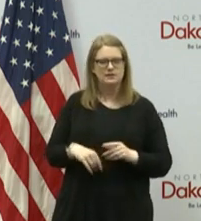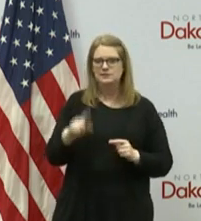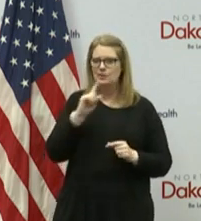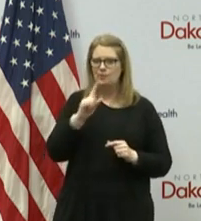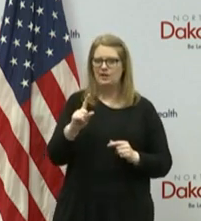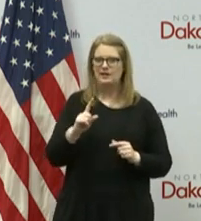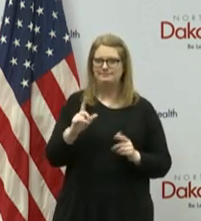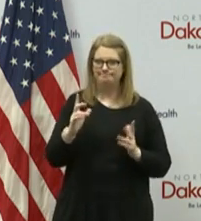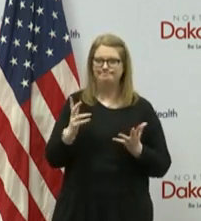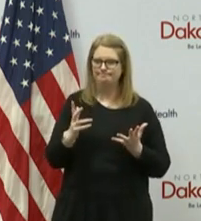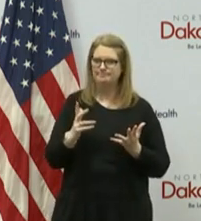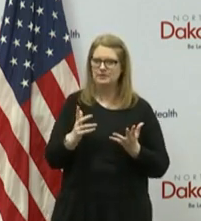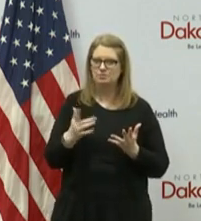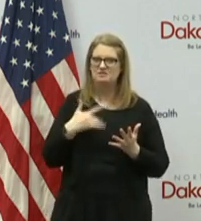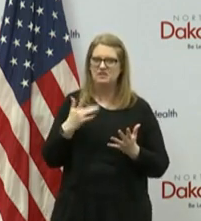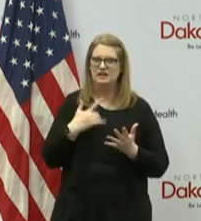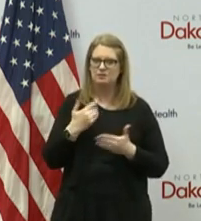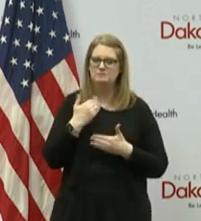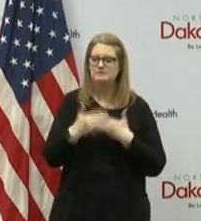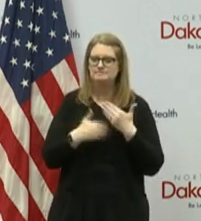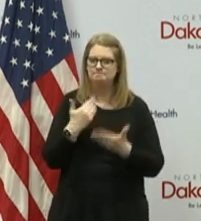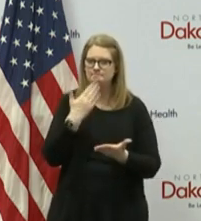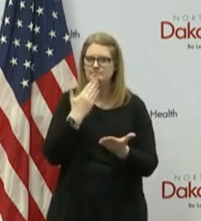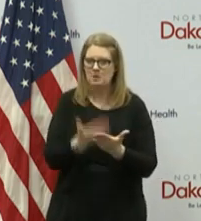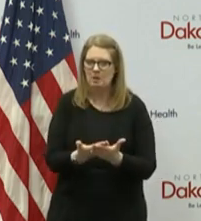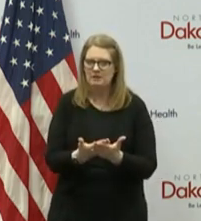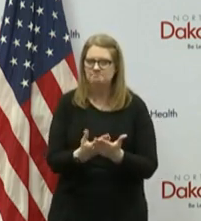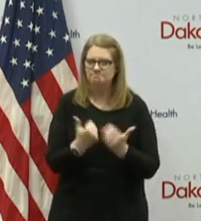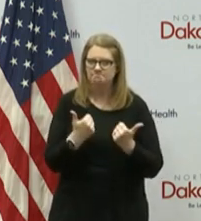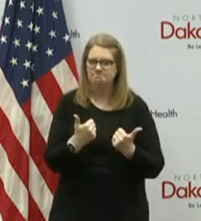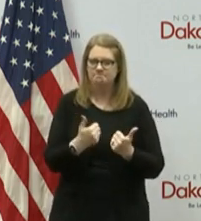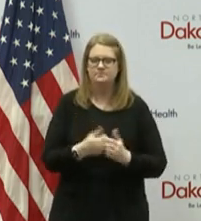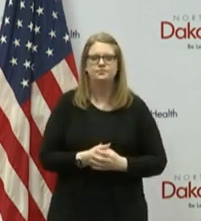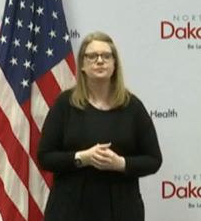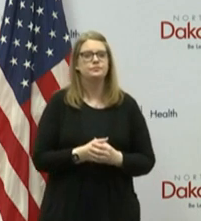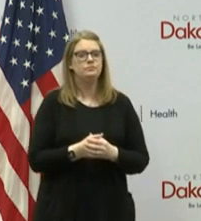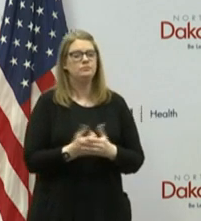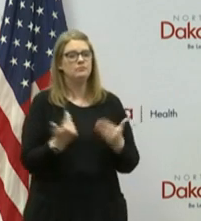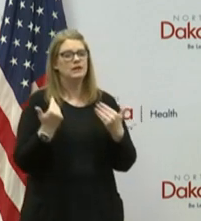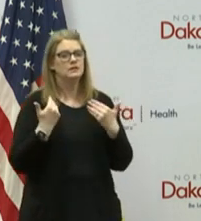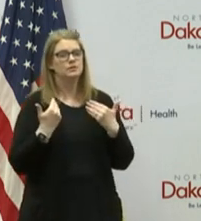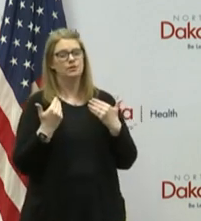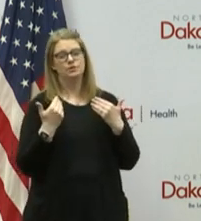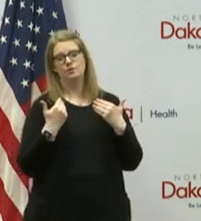EVENT.THERE ARE ONLY FOUR STATES THAT HAVE A LOWER ACCUMULATIVE TEST RATE THEN